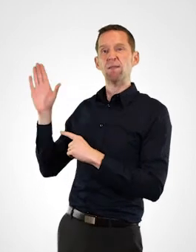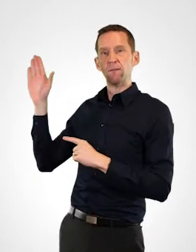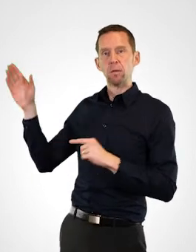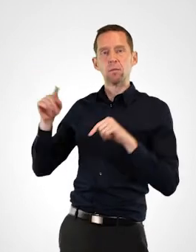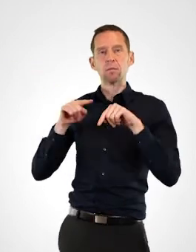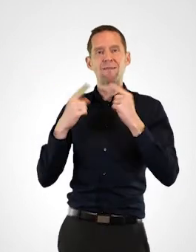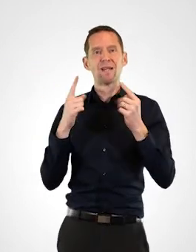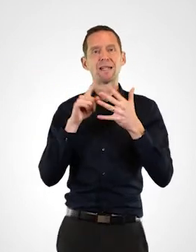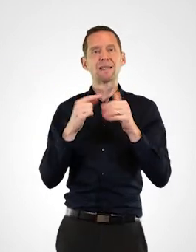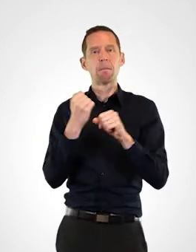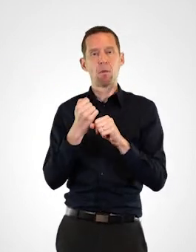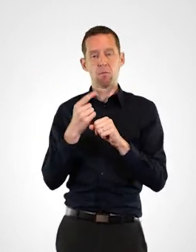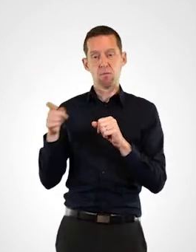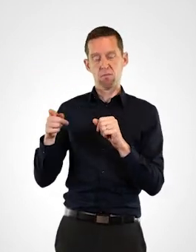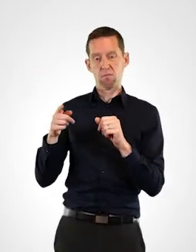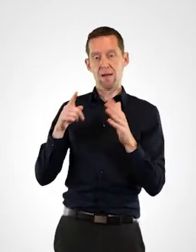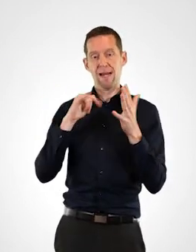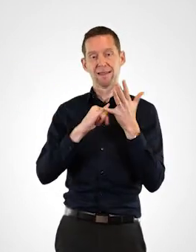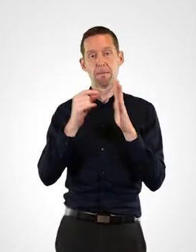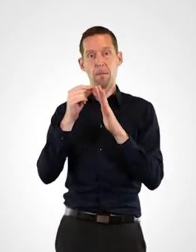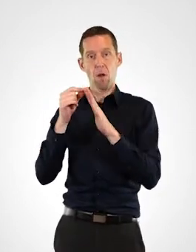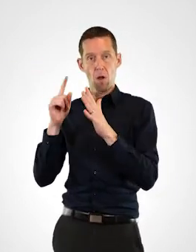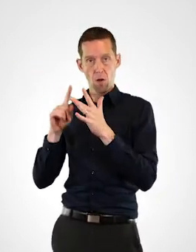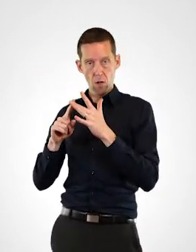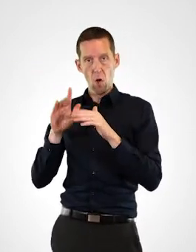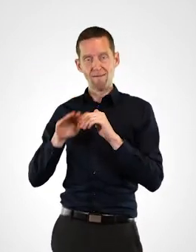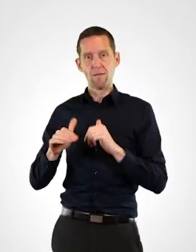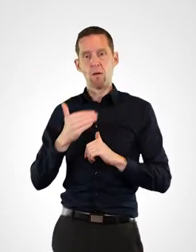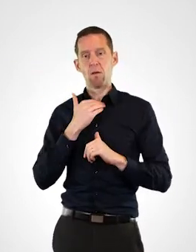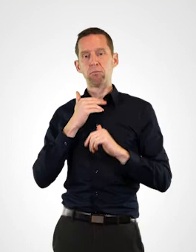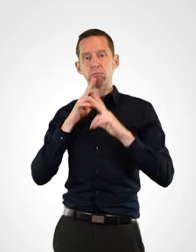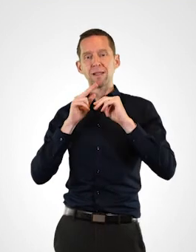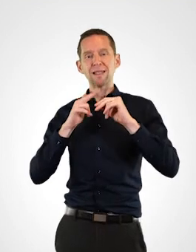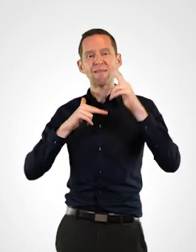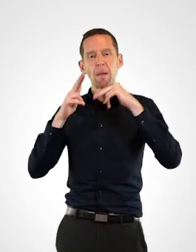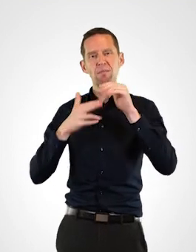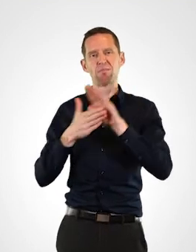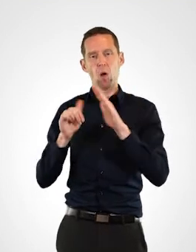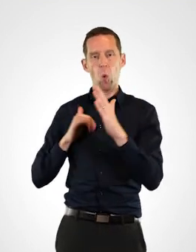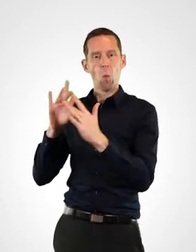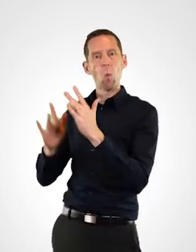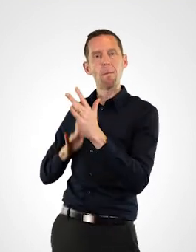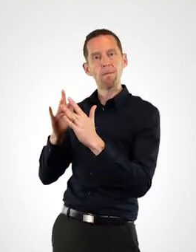of SPPI on the Vocal Development web page.